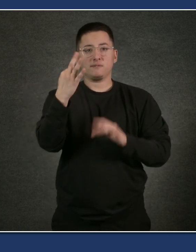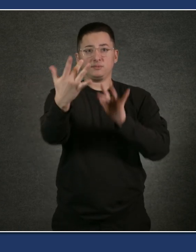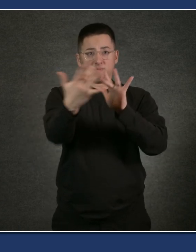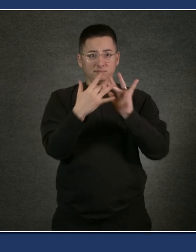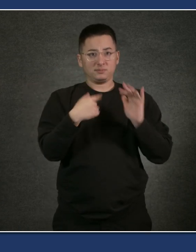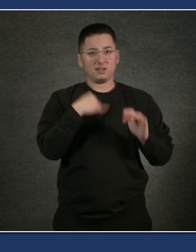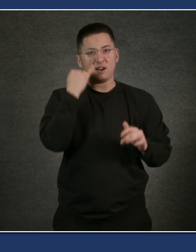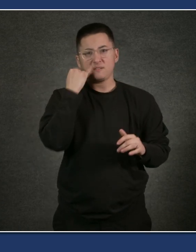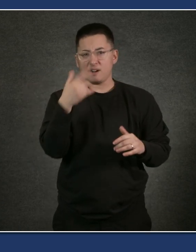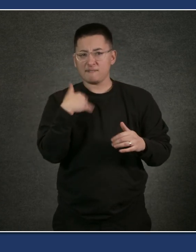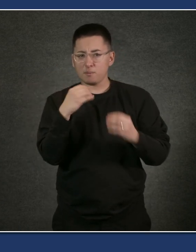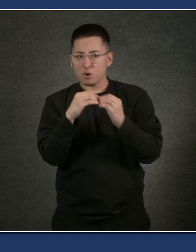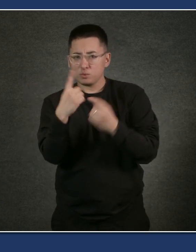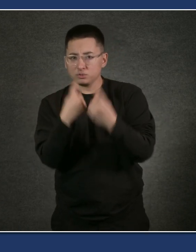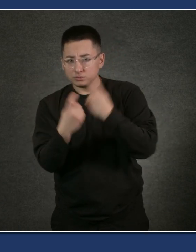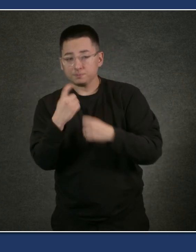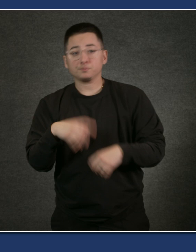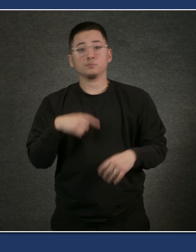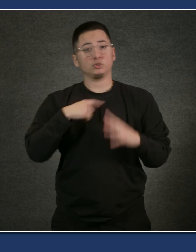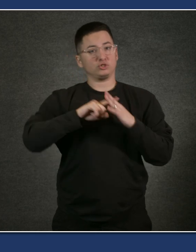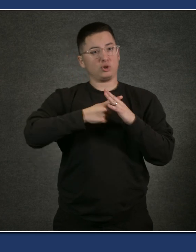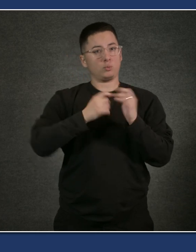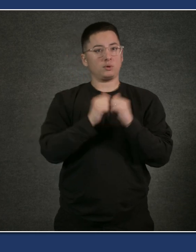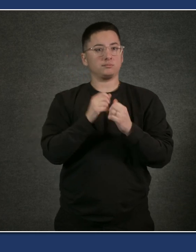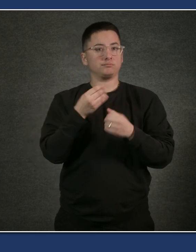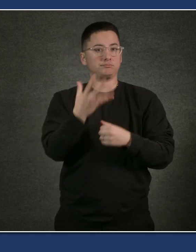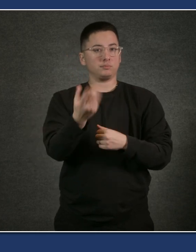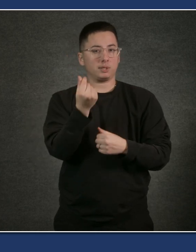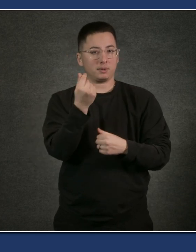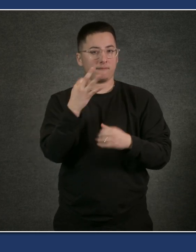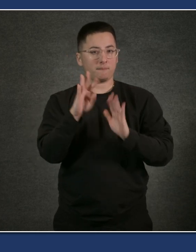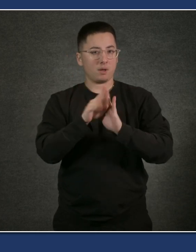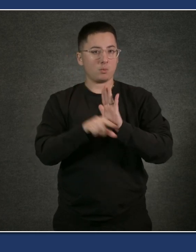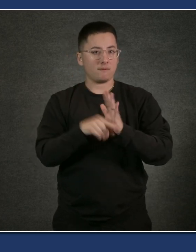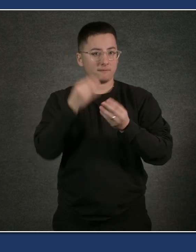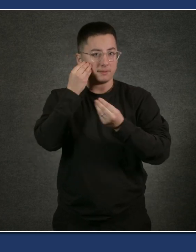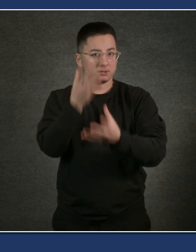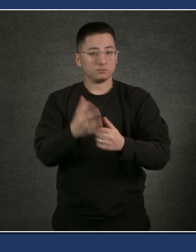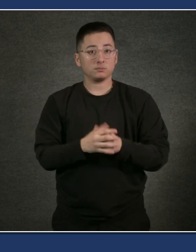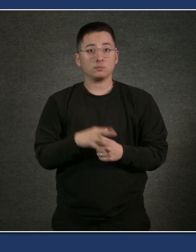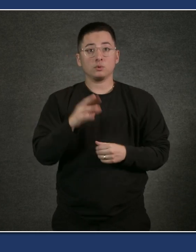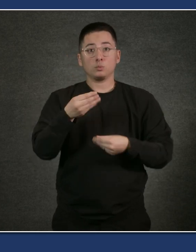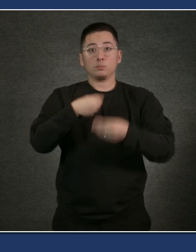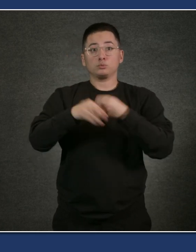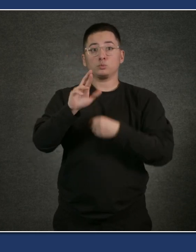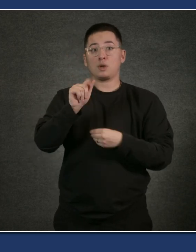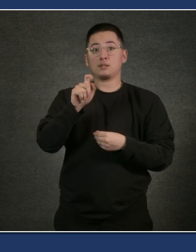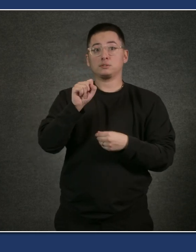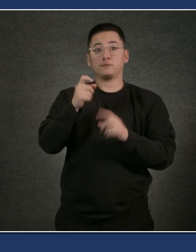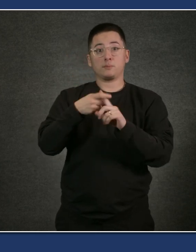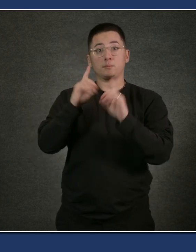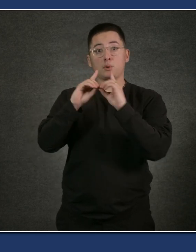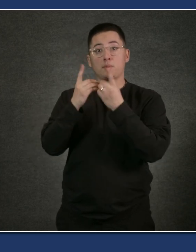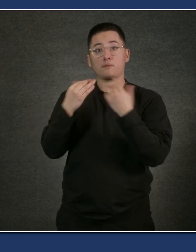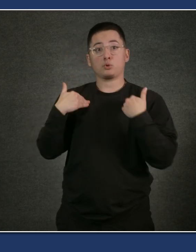of Human Services to non-emergency medical transportation providers are set in statute.